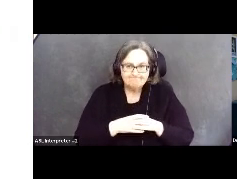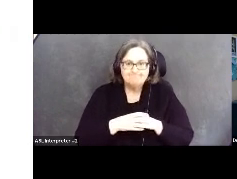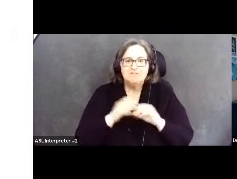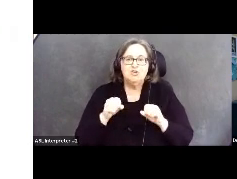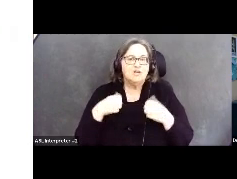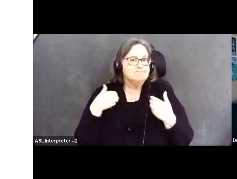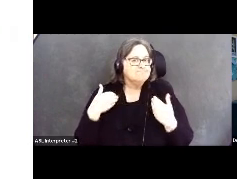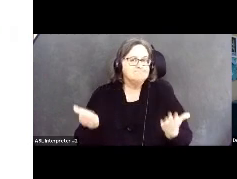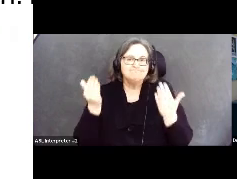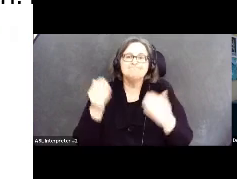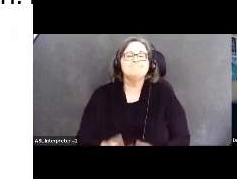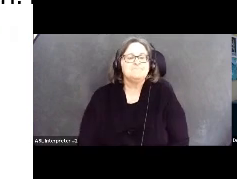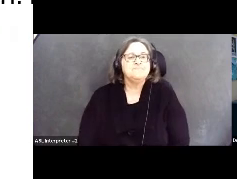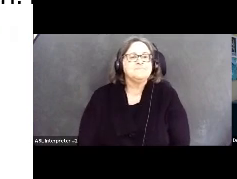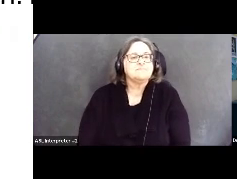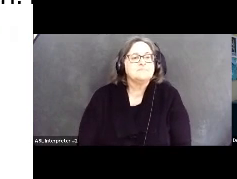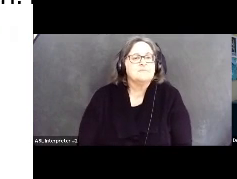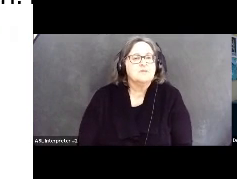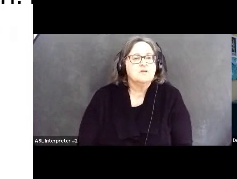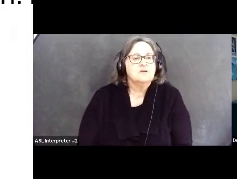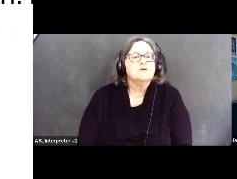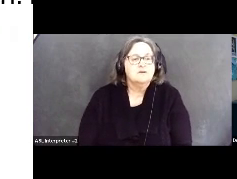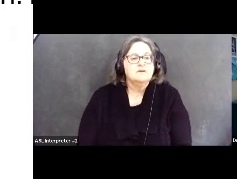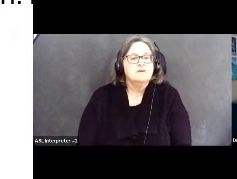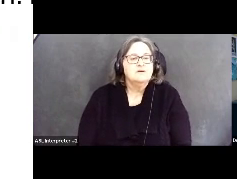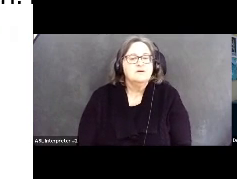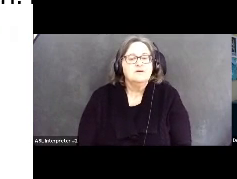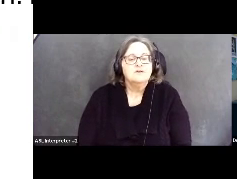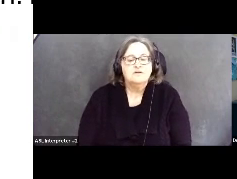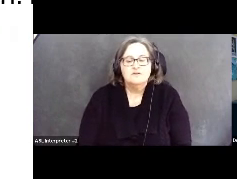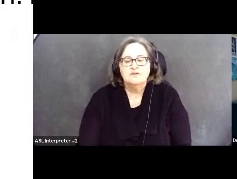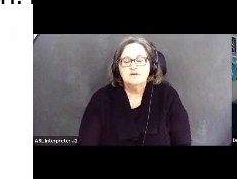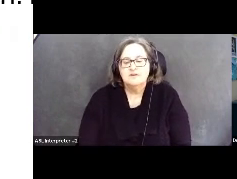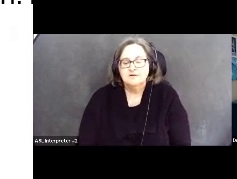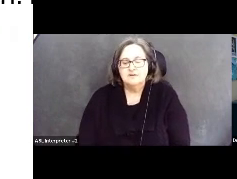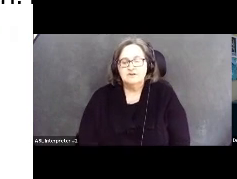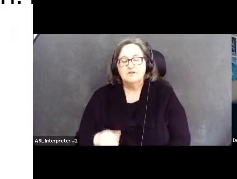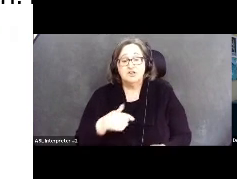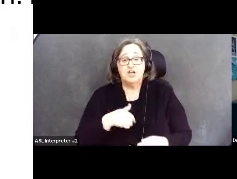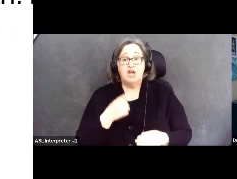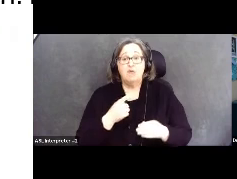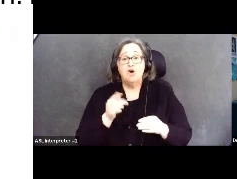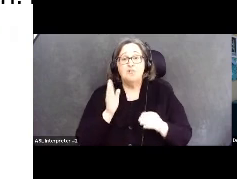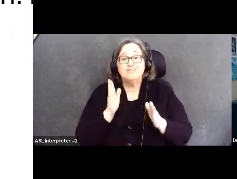Next slide, please. All right. So I have been tasked as one of the presenters here to talk about